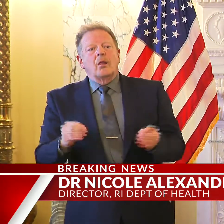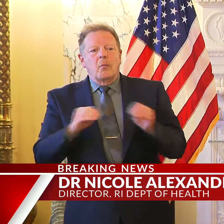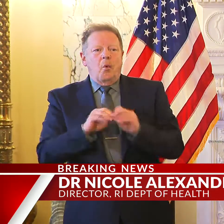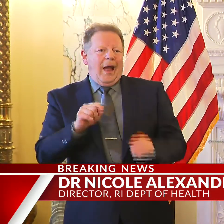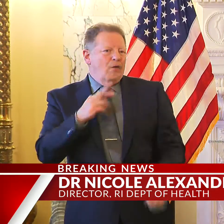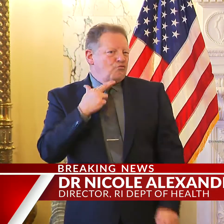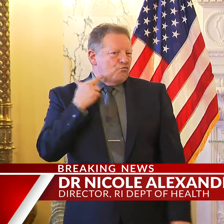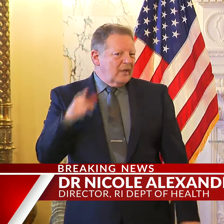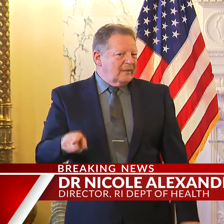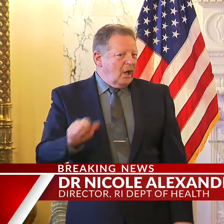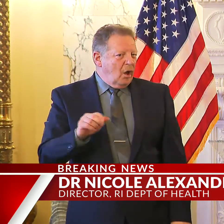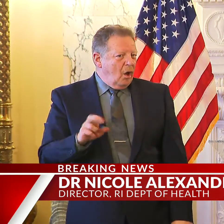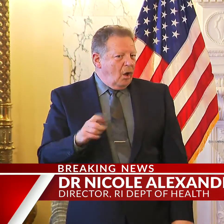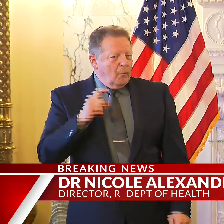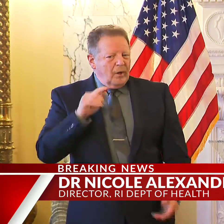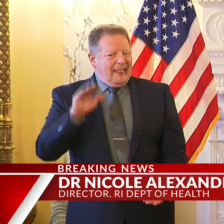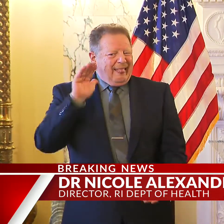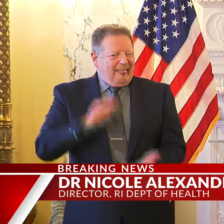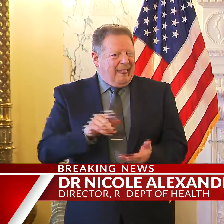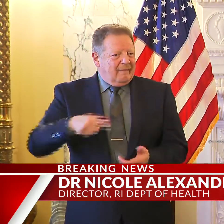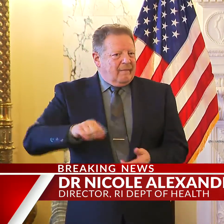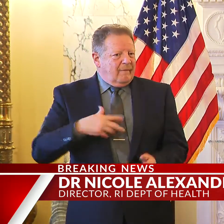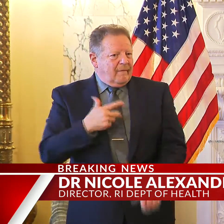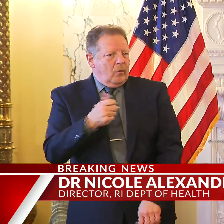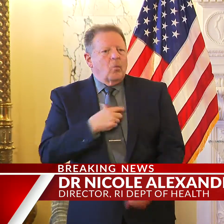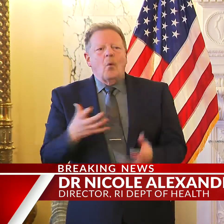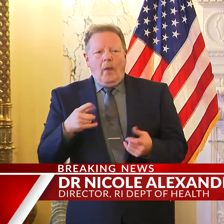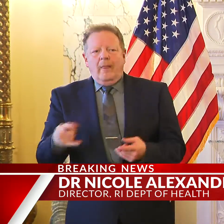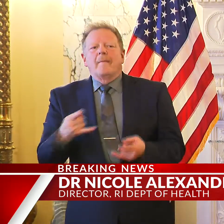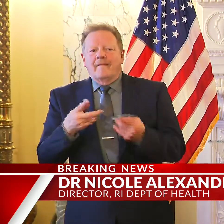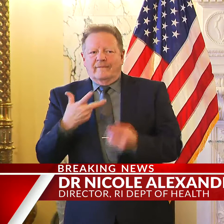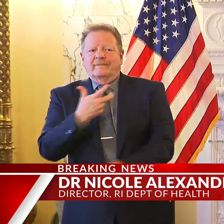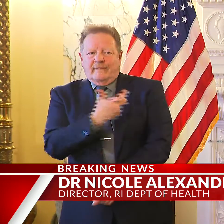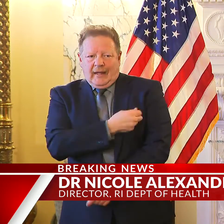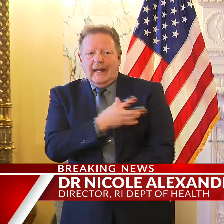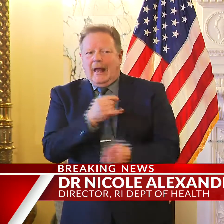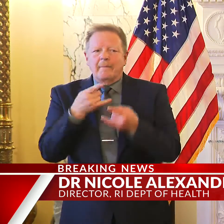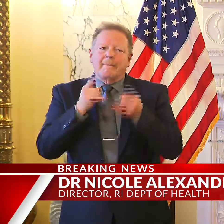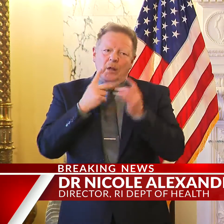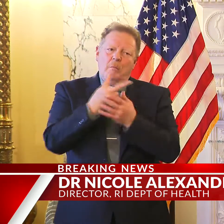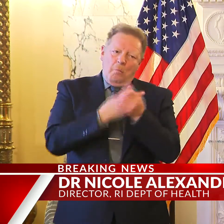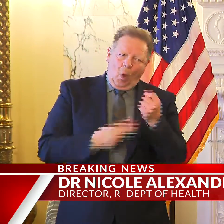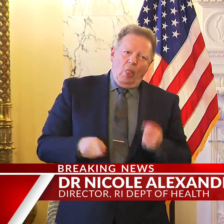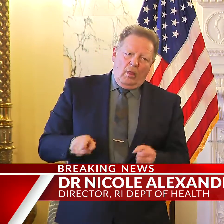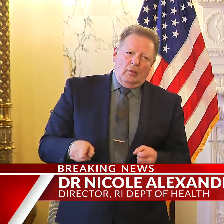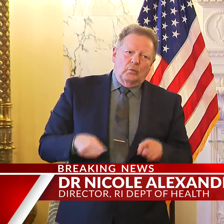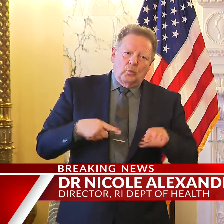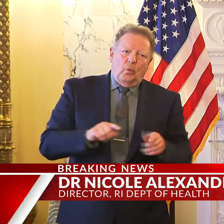PARTICULARLY KNOWING THE YOUNGER OUR ATHLETES ARE RESIDENTS ARE RHODE ISLAND, THE MORE AT RISK THEY ARE BECAUSE THERE ARE FEWER